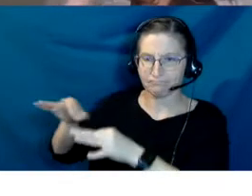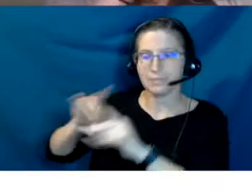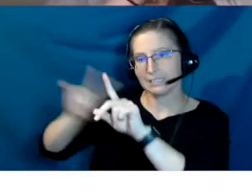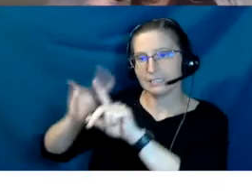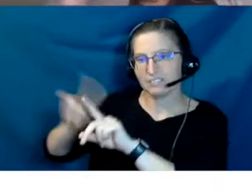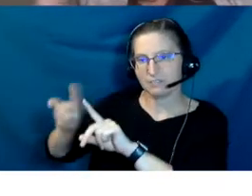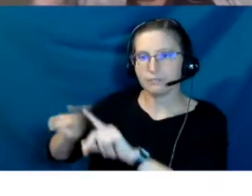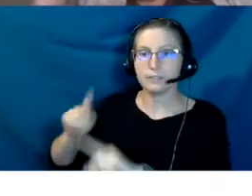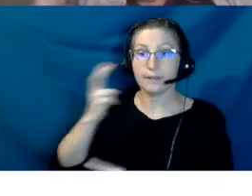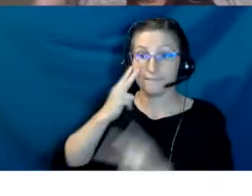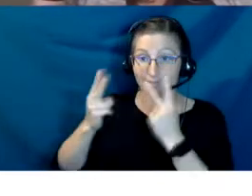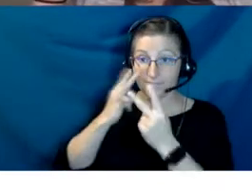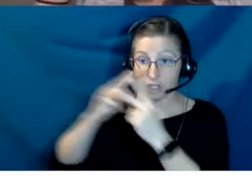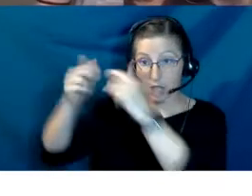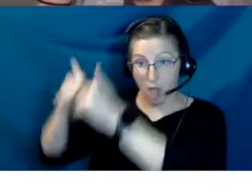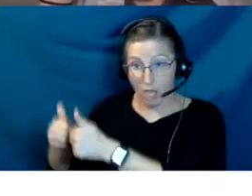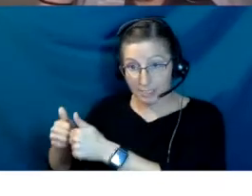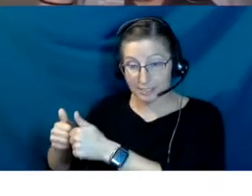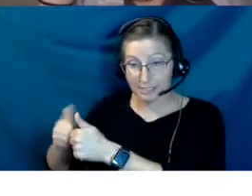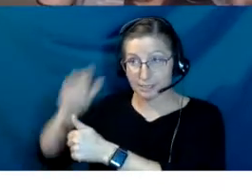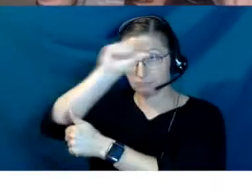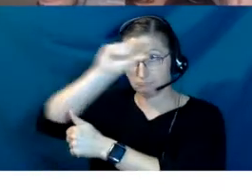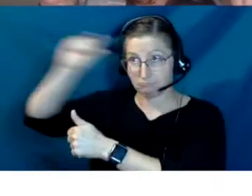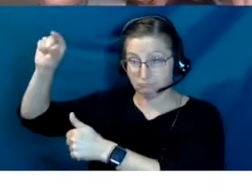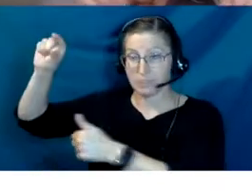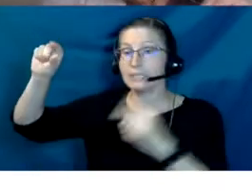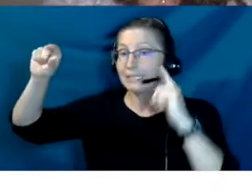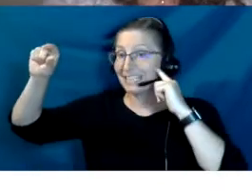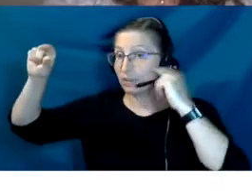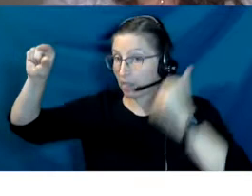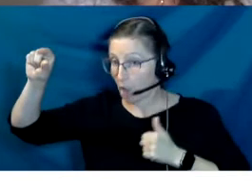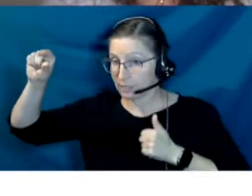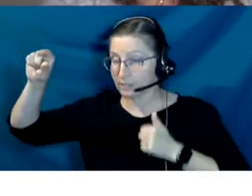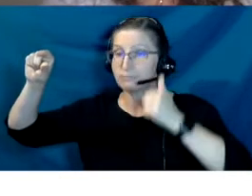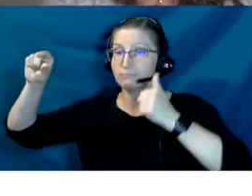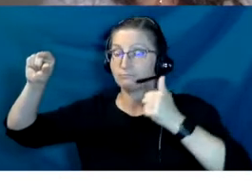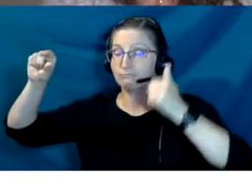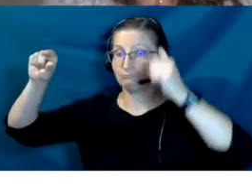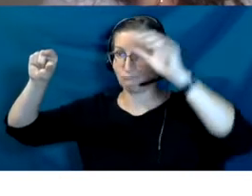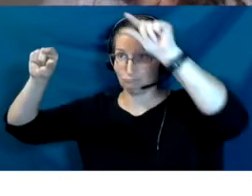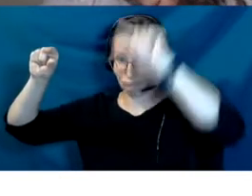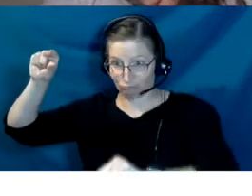loss, which are across the top, and then the degrees of hearing loss. In this first section,